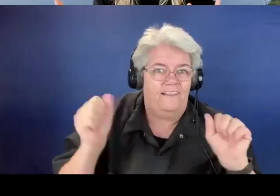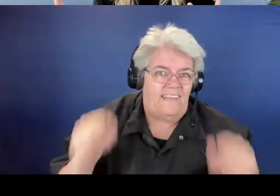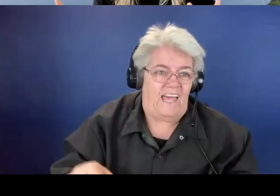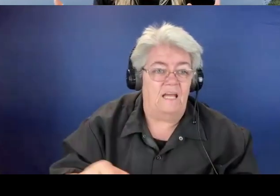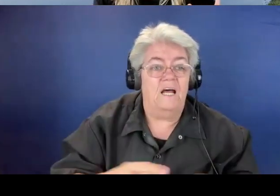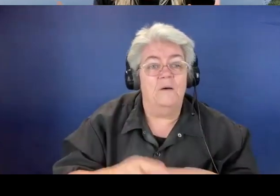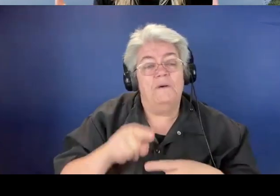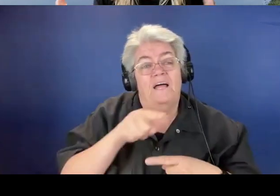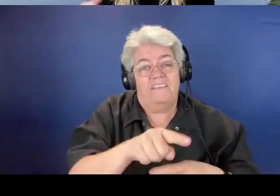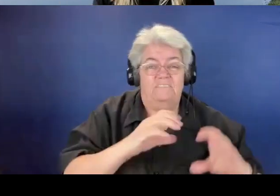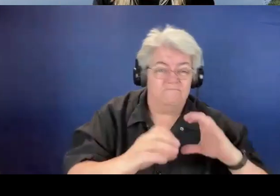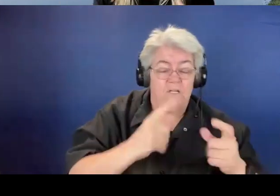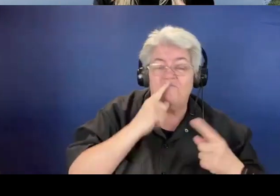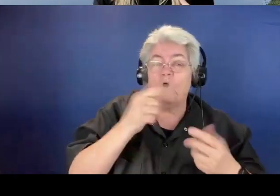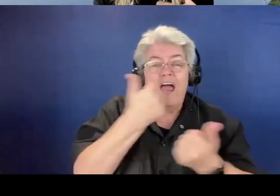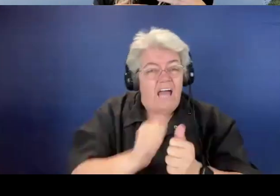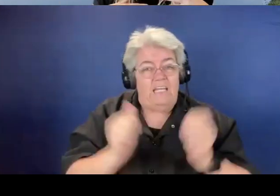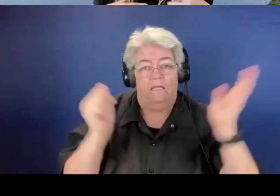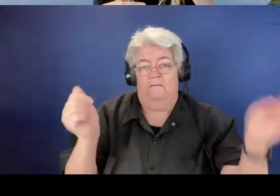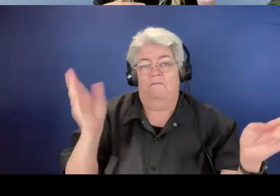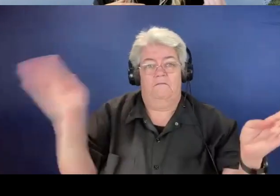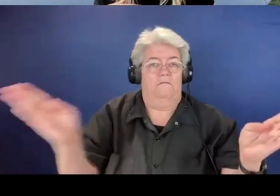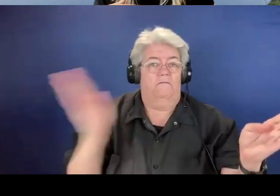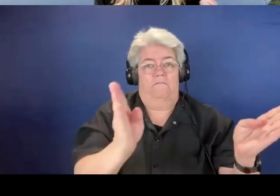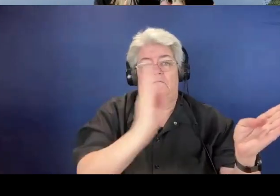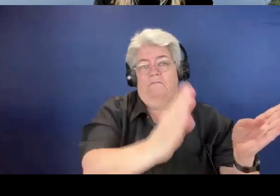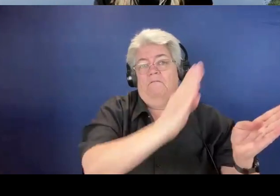these communication approaches whether we're talking about two visual